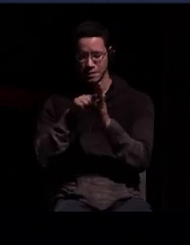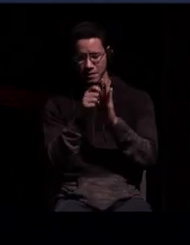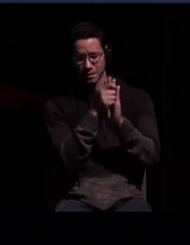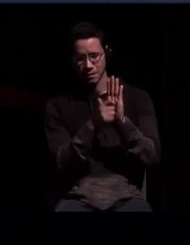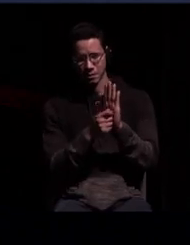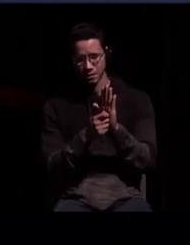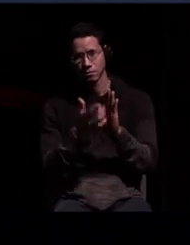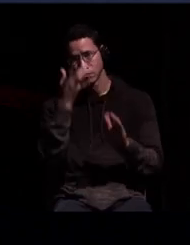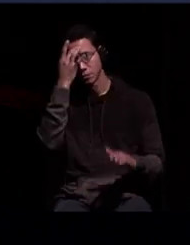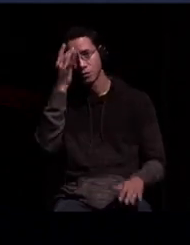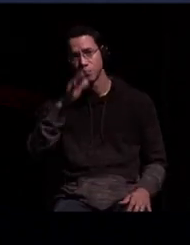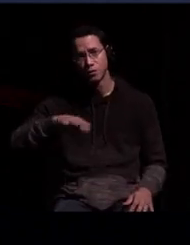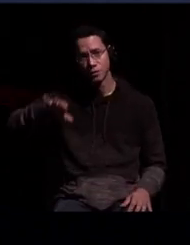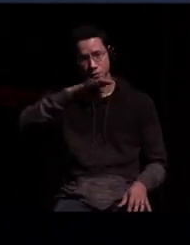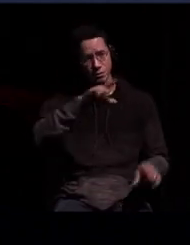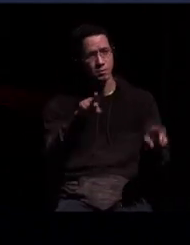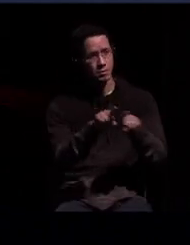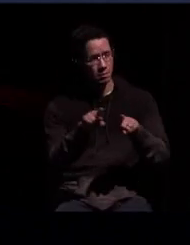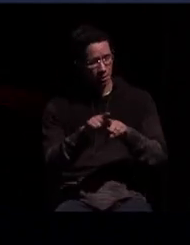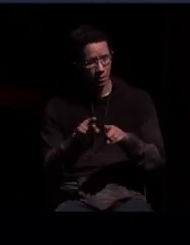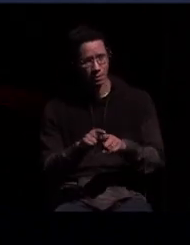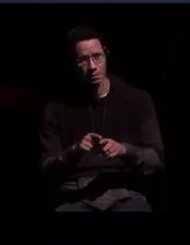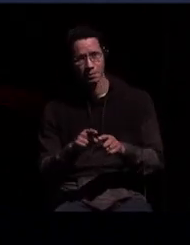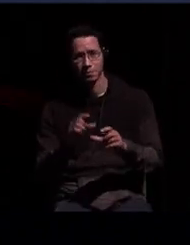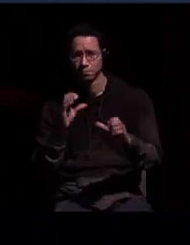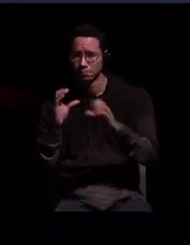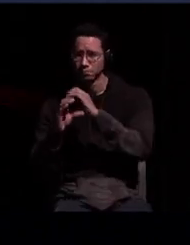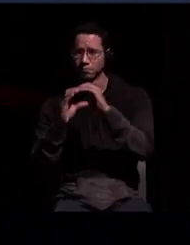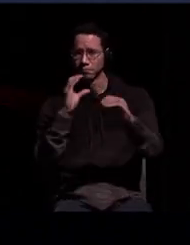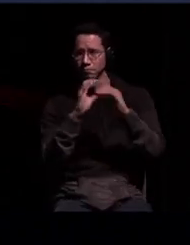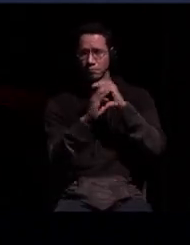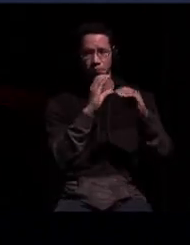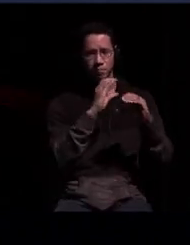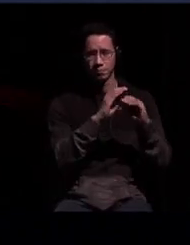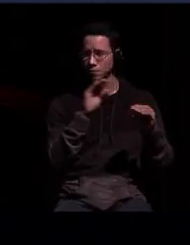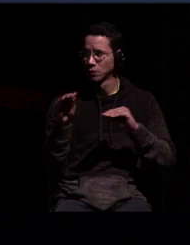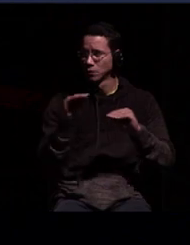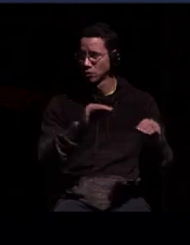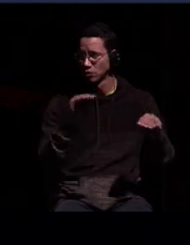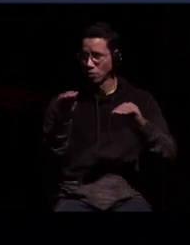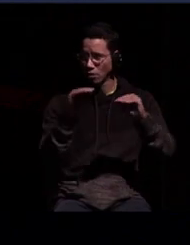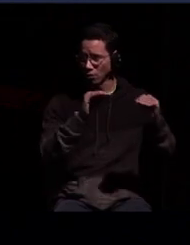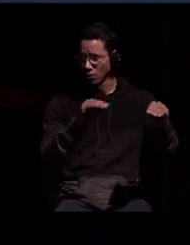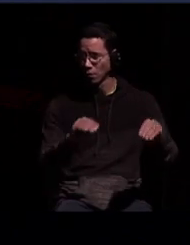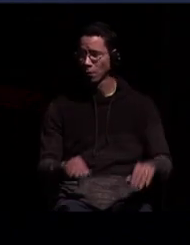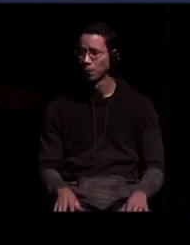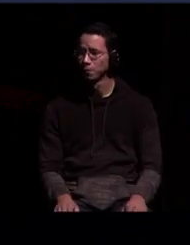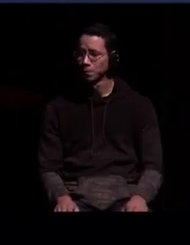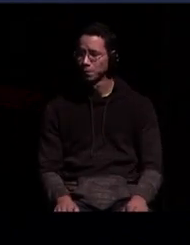And also the channels that transmit it... the commercialization channels...